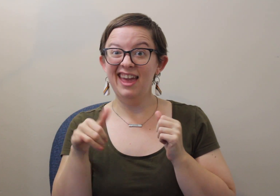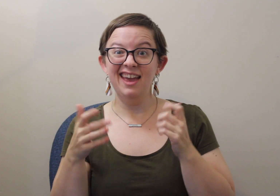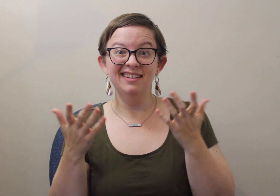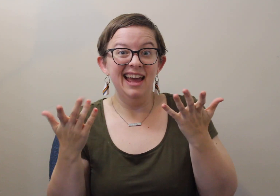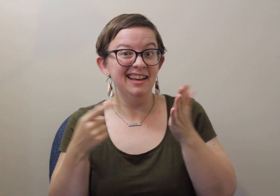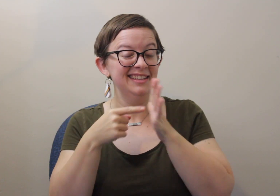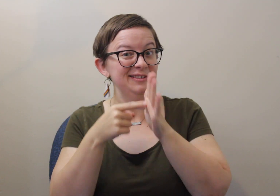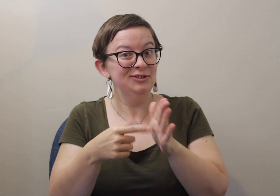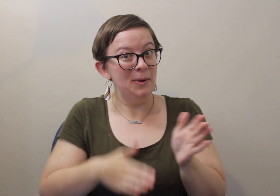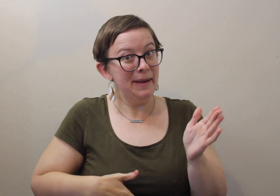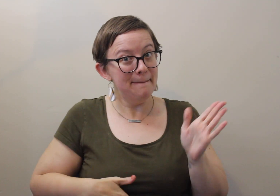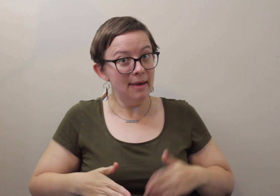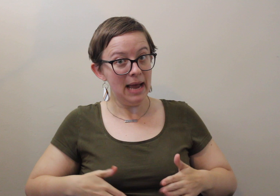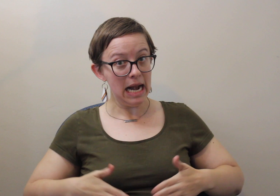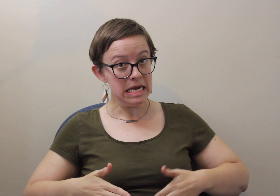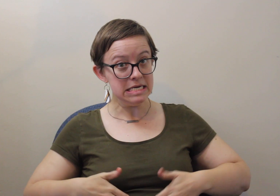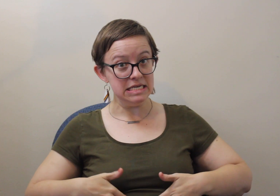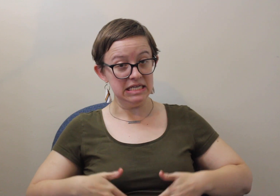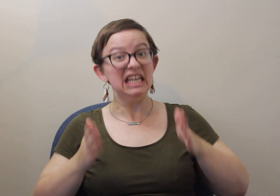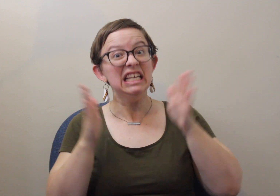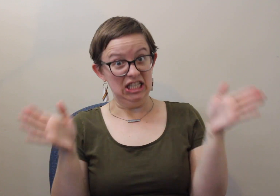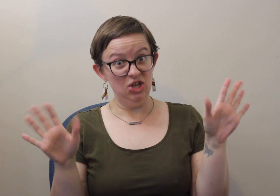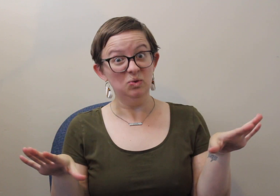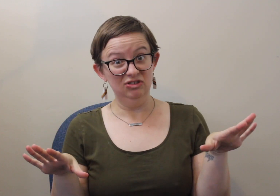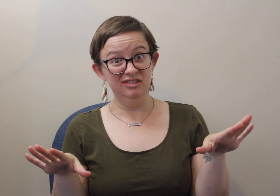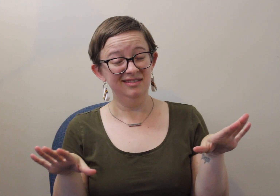Other than that I guess I can just show you my belly. It's huge.